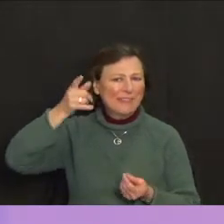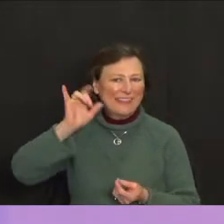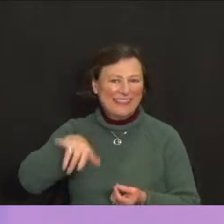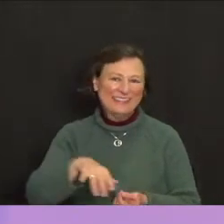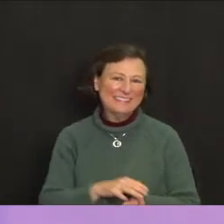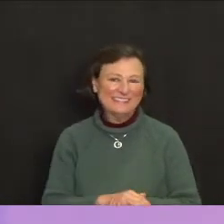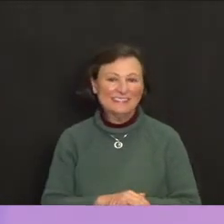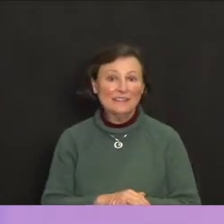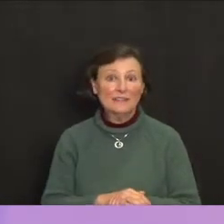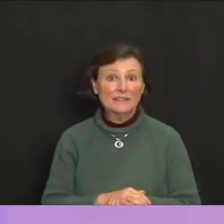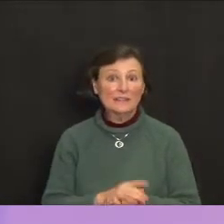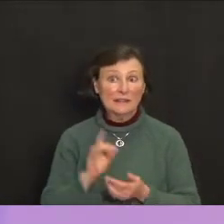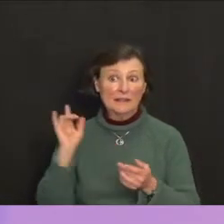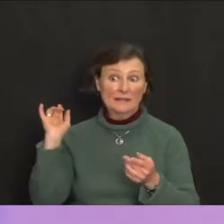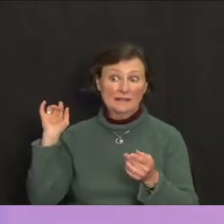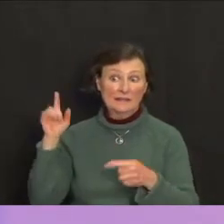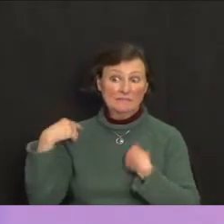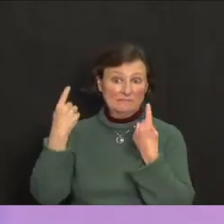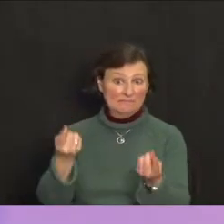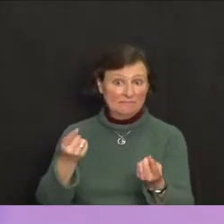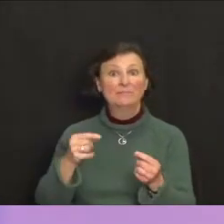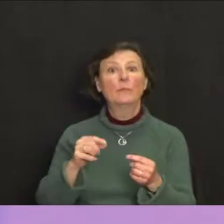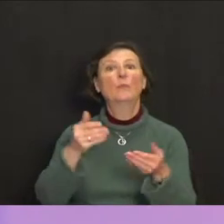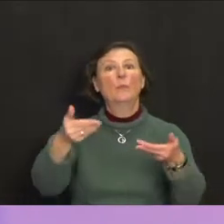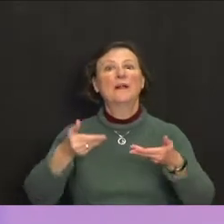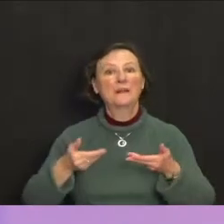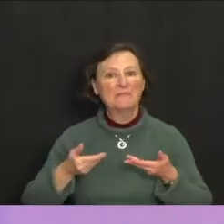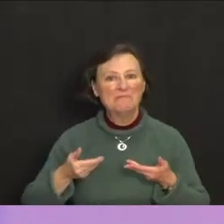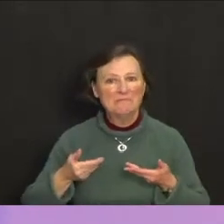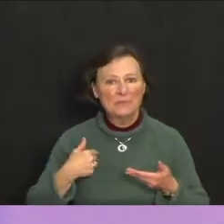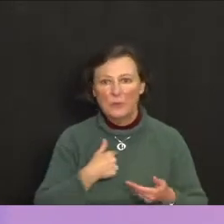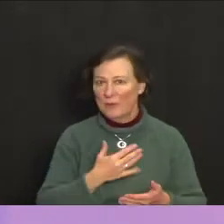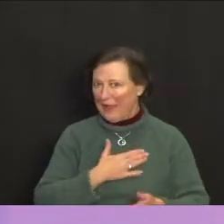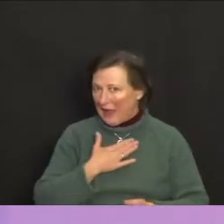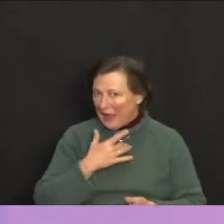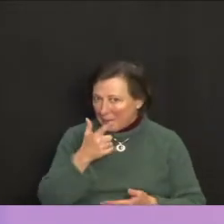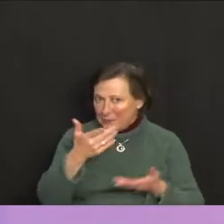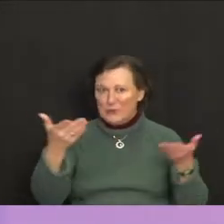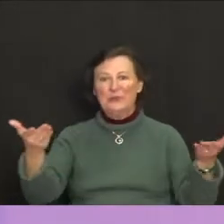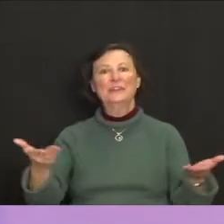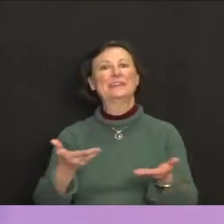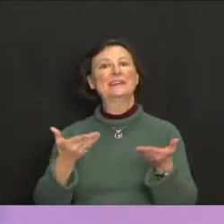In the meantime, welcome. We're glad you're here and we hope you enjoy the service.